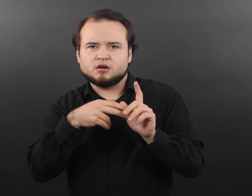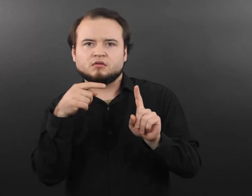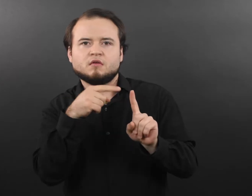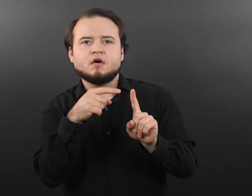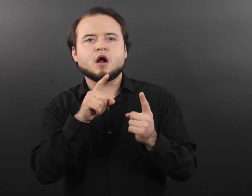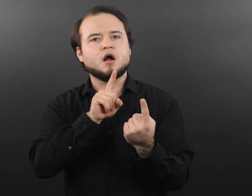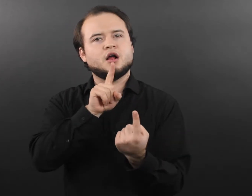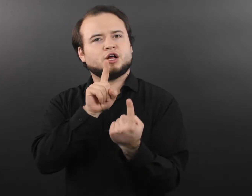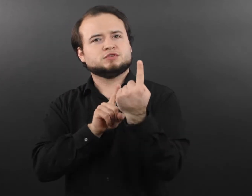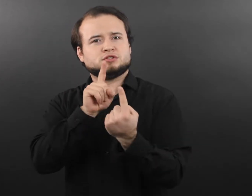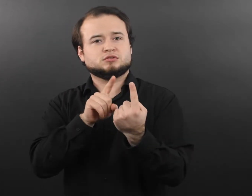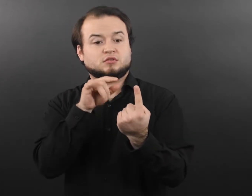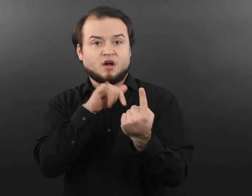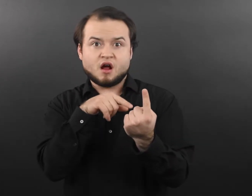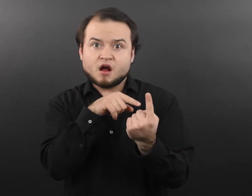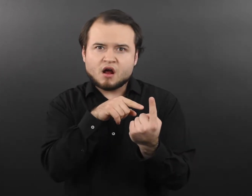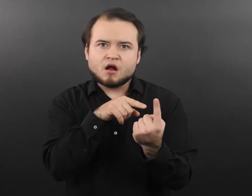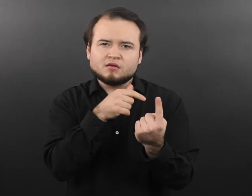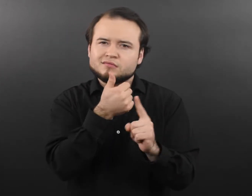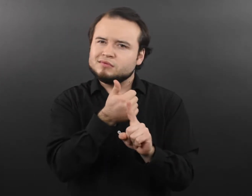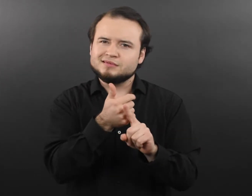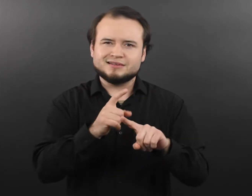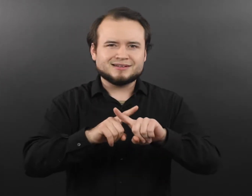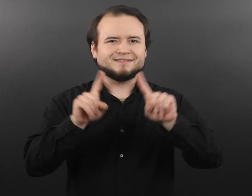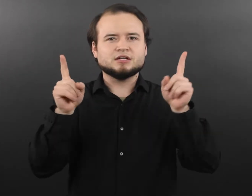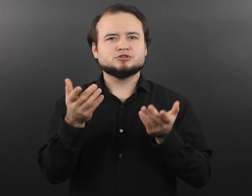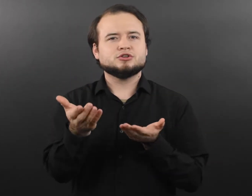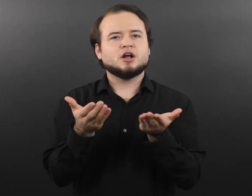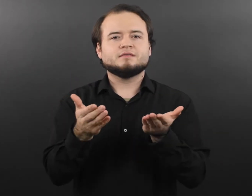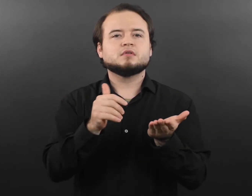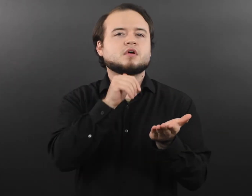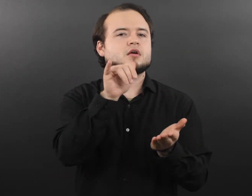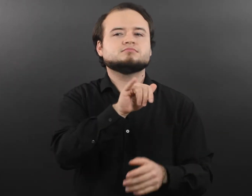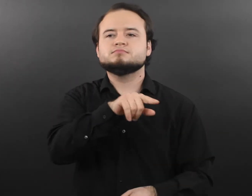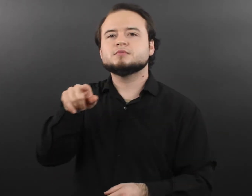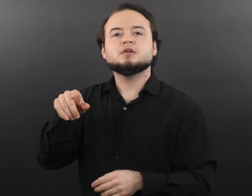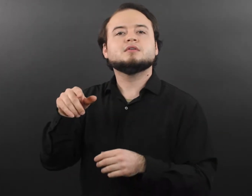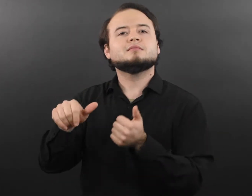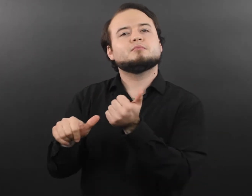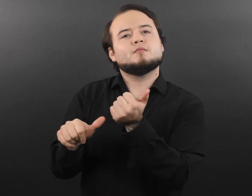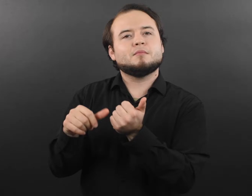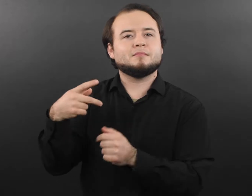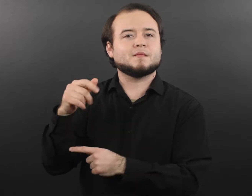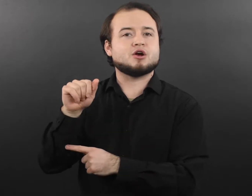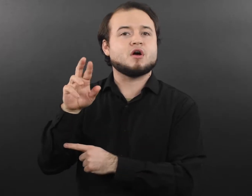aware that interveners provide a different service from paraprofessionals.